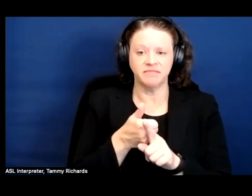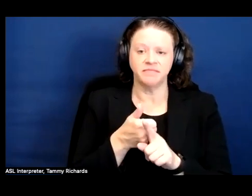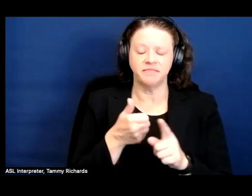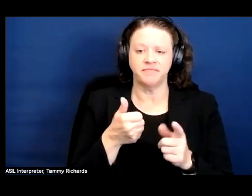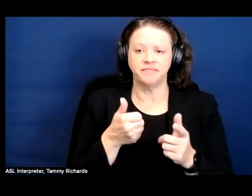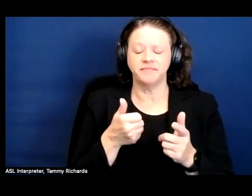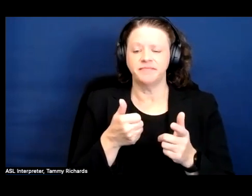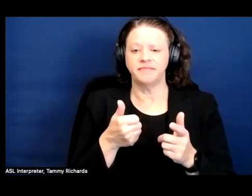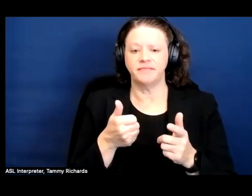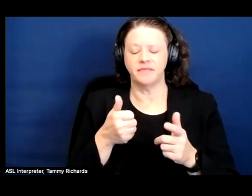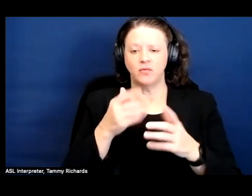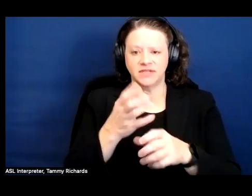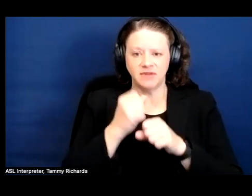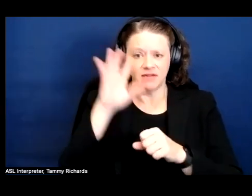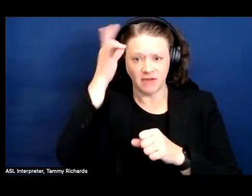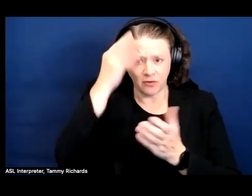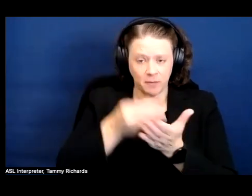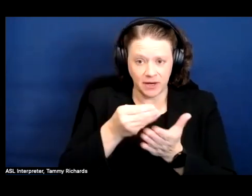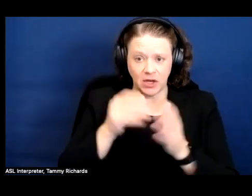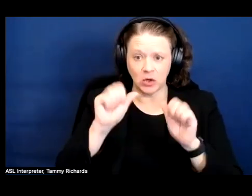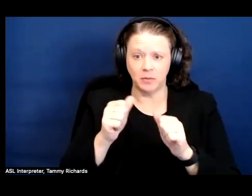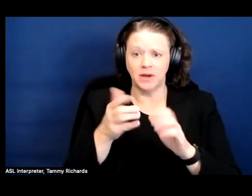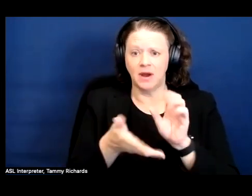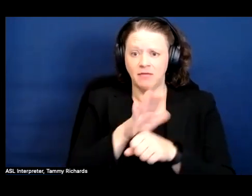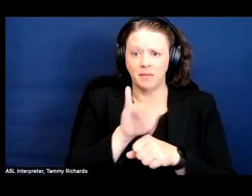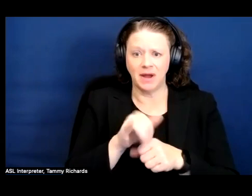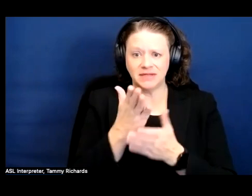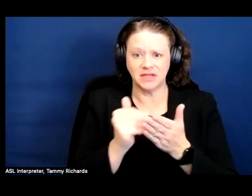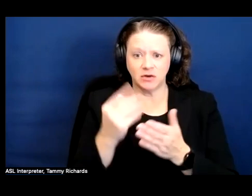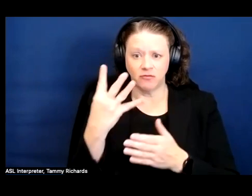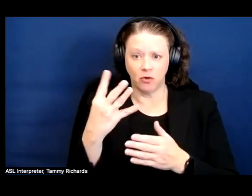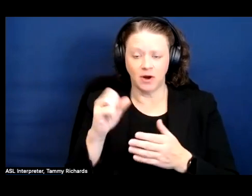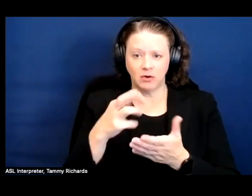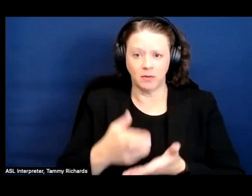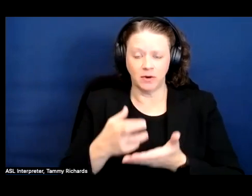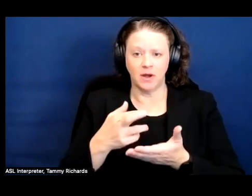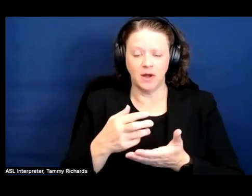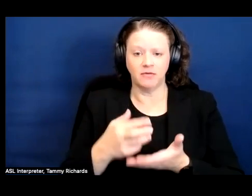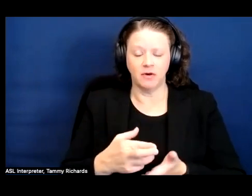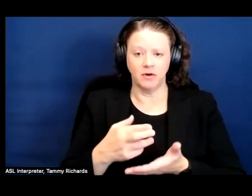I've certainly had tenants contact me after the management company responsible